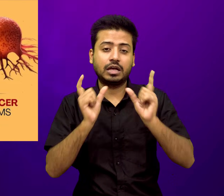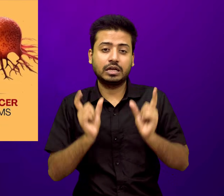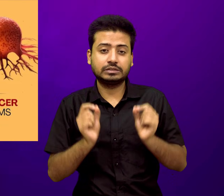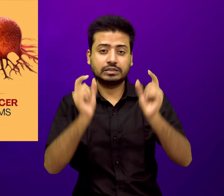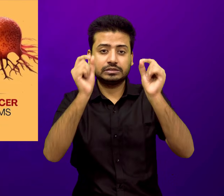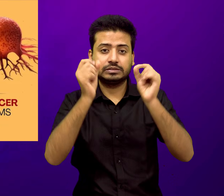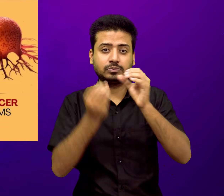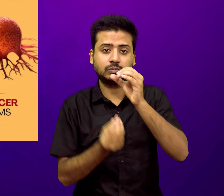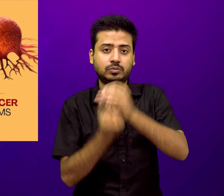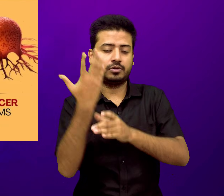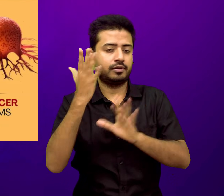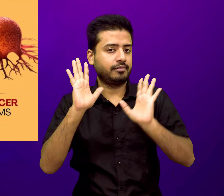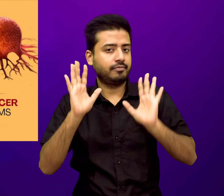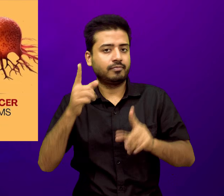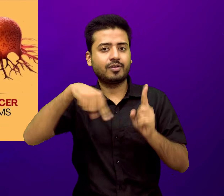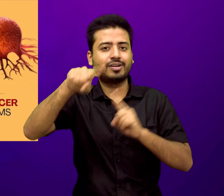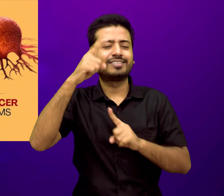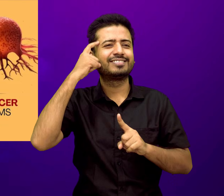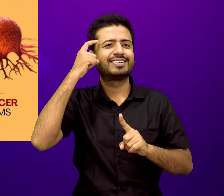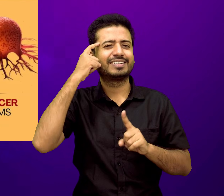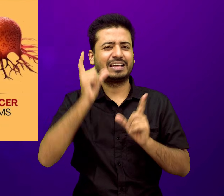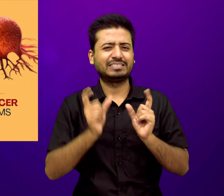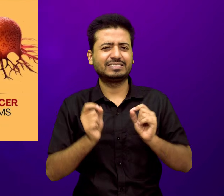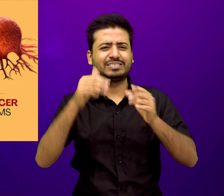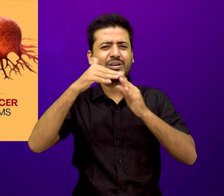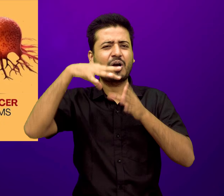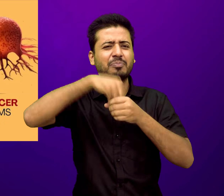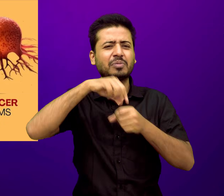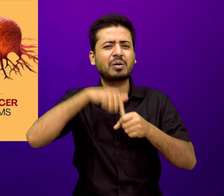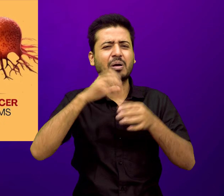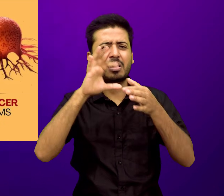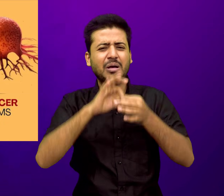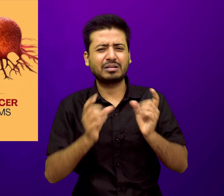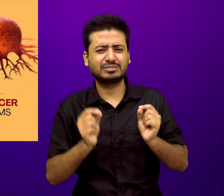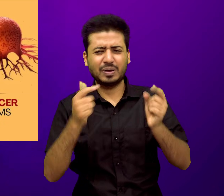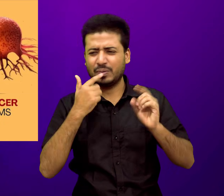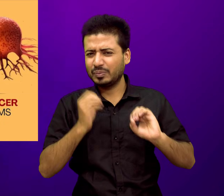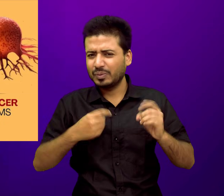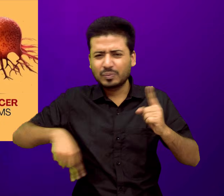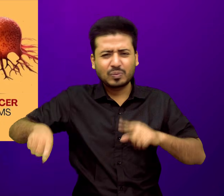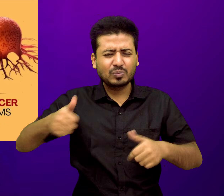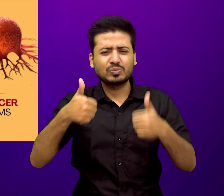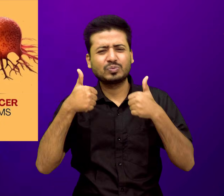has introduced a complex array of synthetic chemicals, volatile compounds, and microscopic